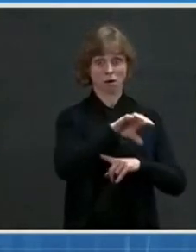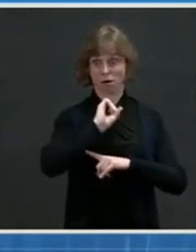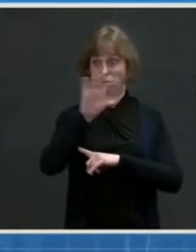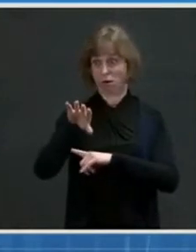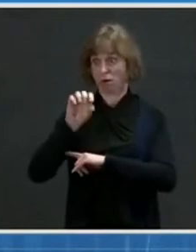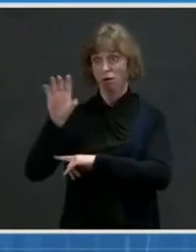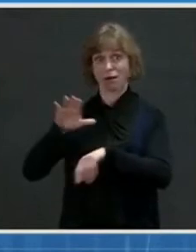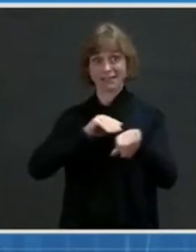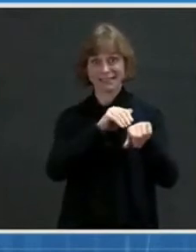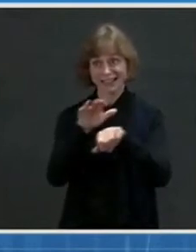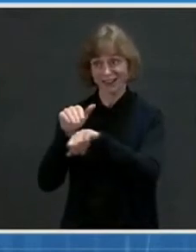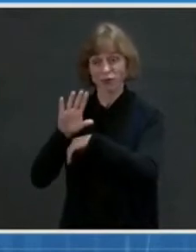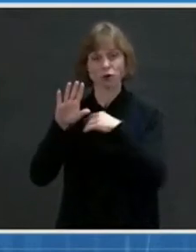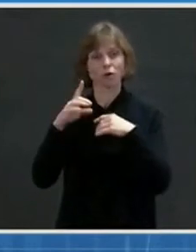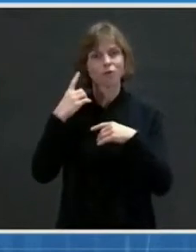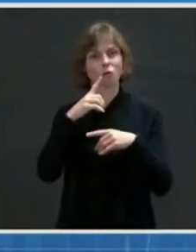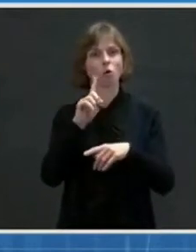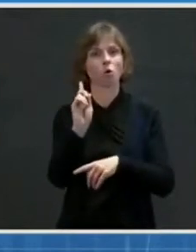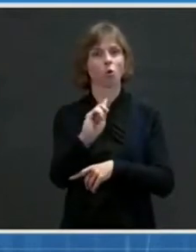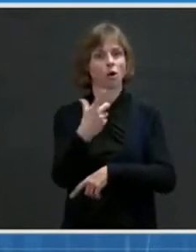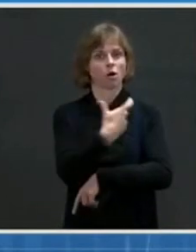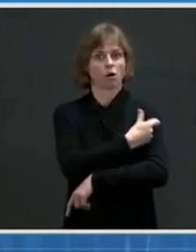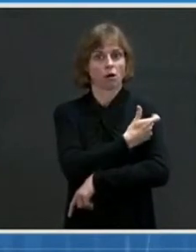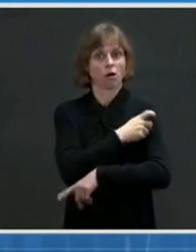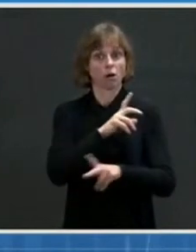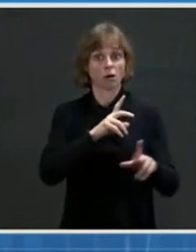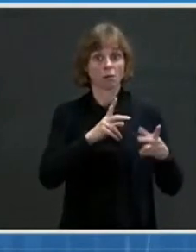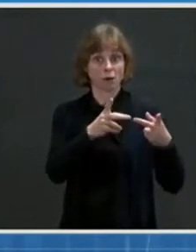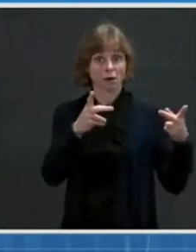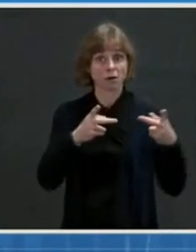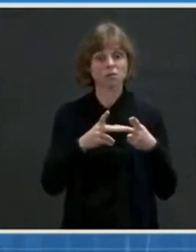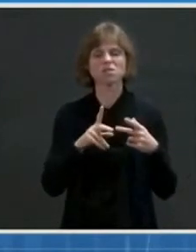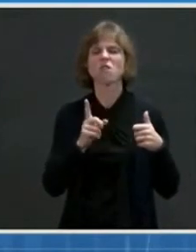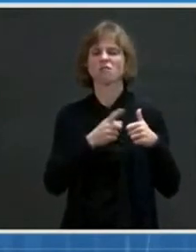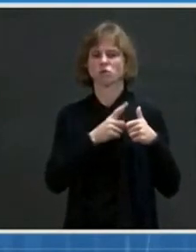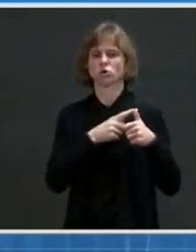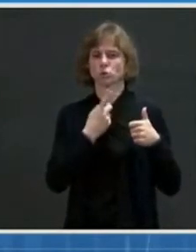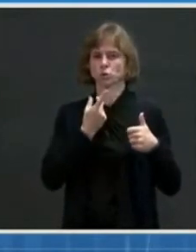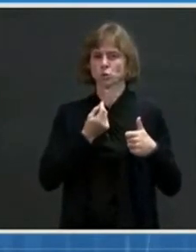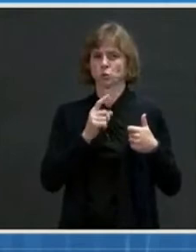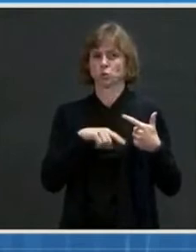BY MIDWEEK. BUT DELIVERING DOSES TO ADMINISTRATION SITES IS AS WE